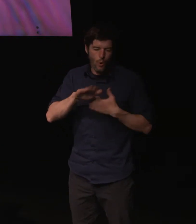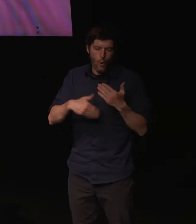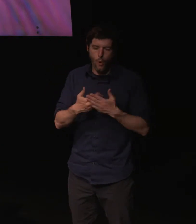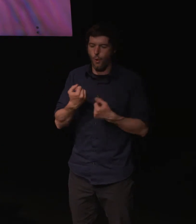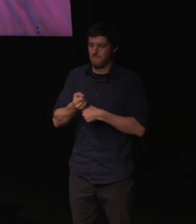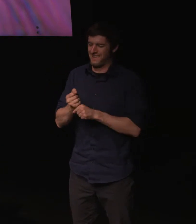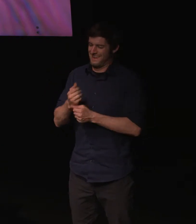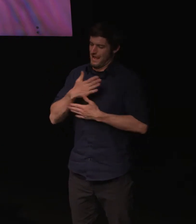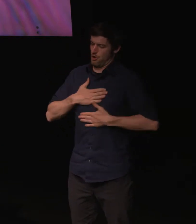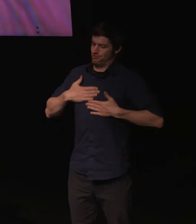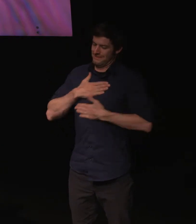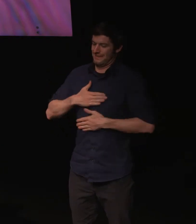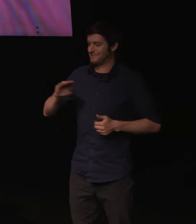everything that we do.